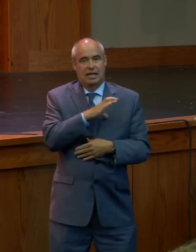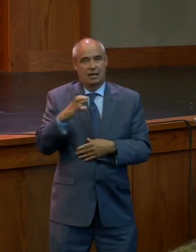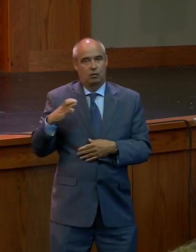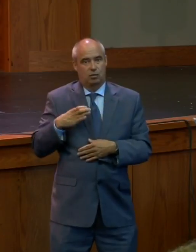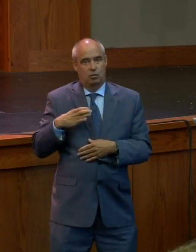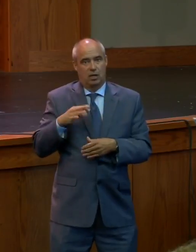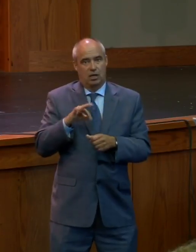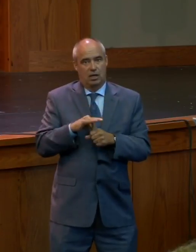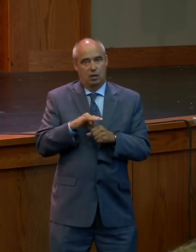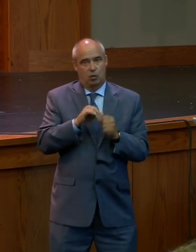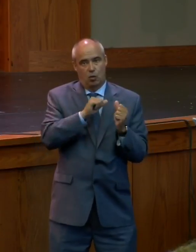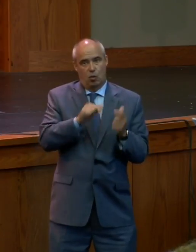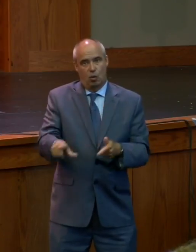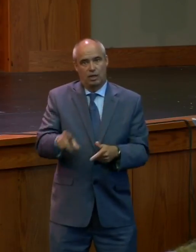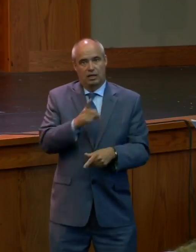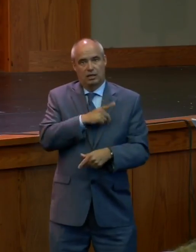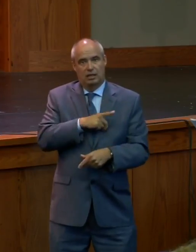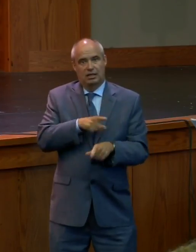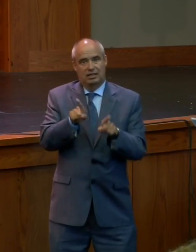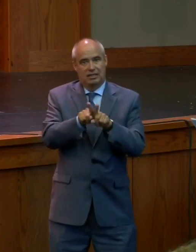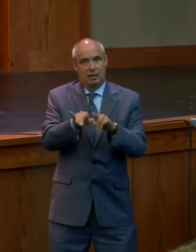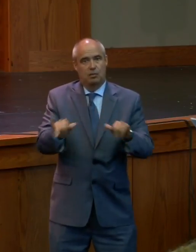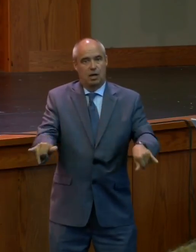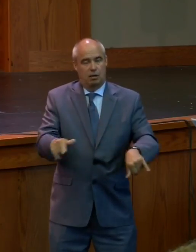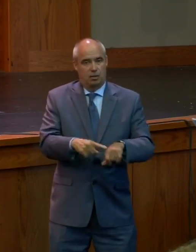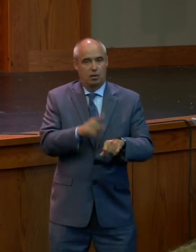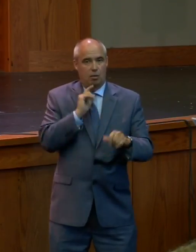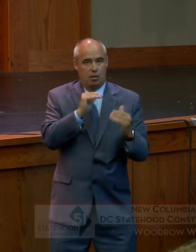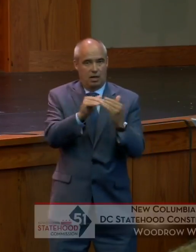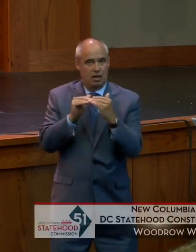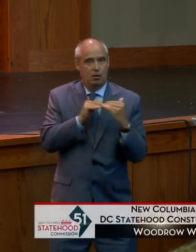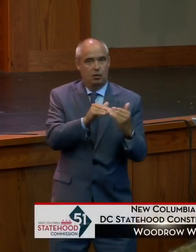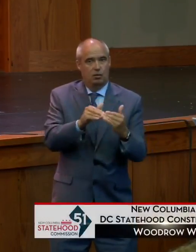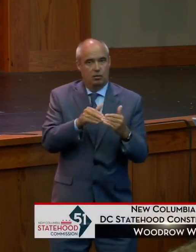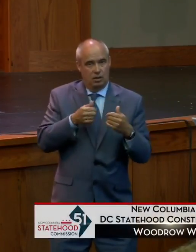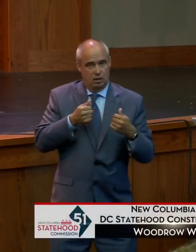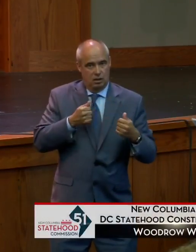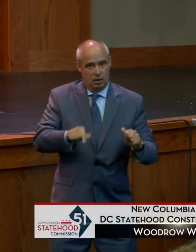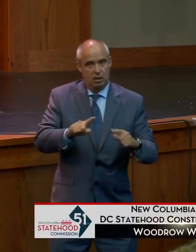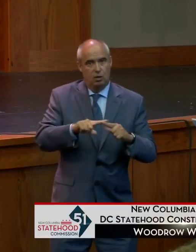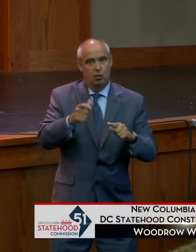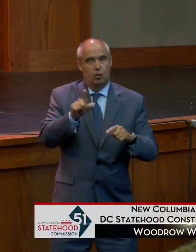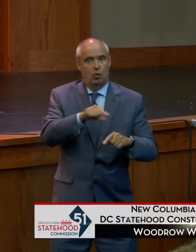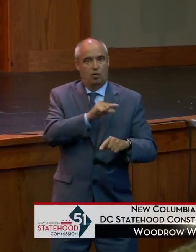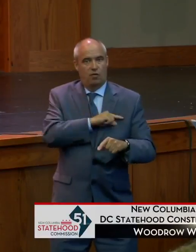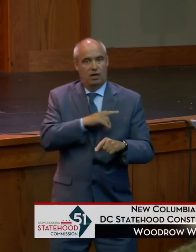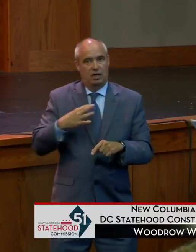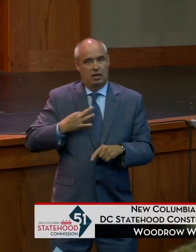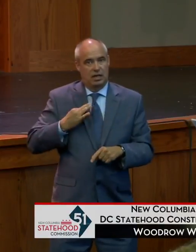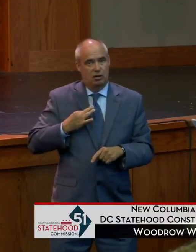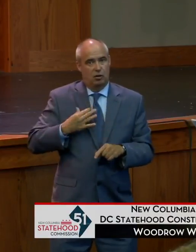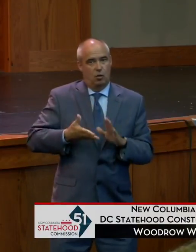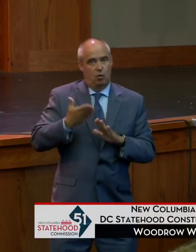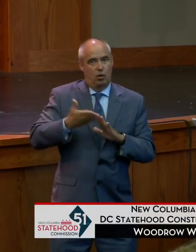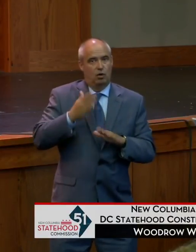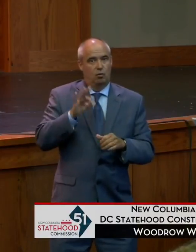BY ELECTING ALL DELEGATES AT THE SAME TIME, THIS OPPORTUNITY IS EQUALIZED ALLOWING ANY QUALIFIED CANDIDATE TO RUN FOR THESE POSITIONS.